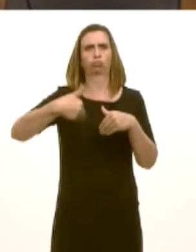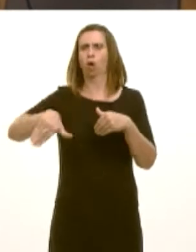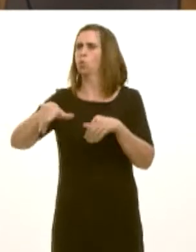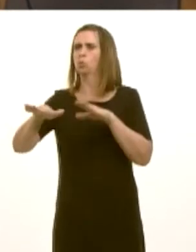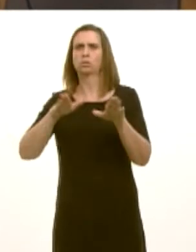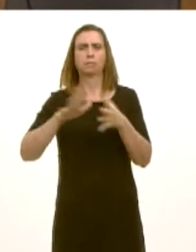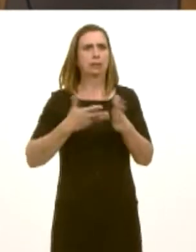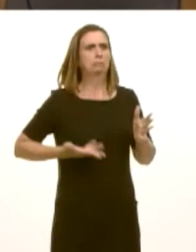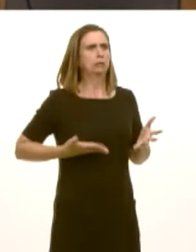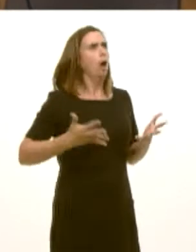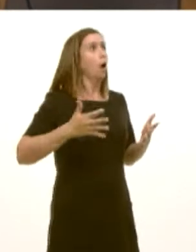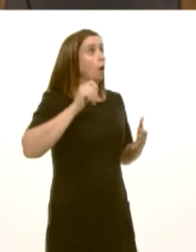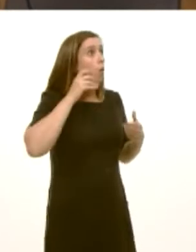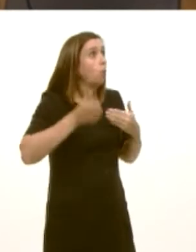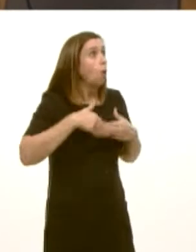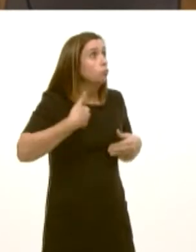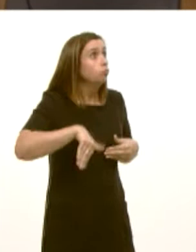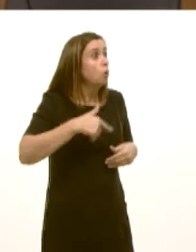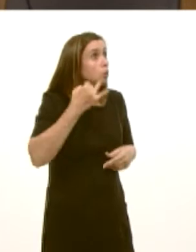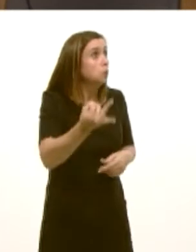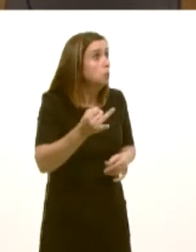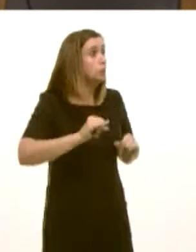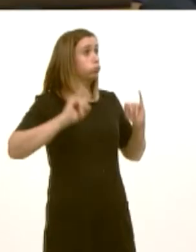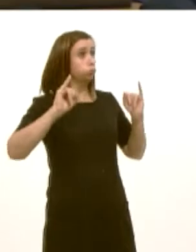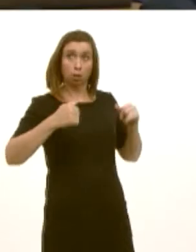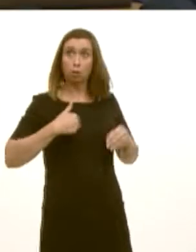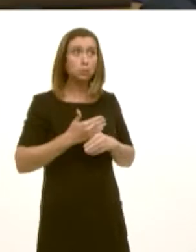and organisations, and you mentioned one example there.